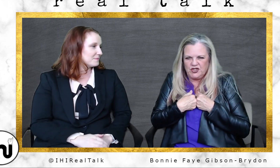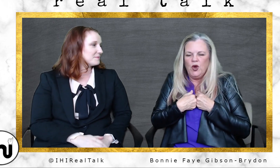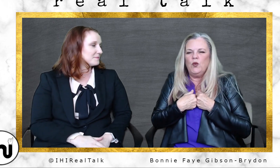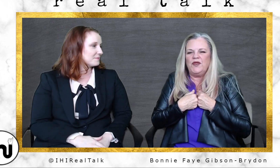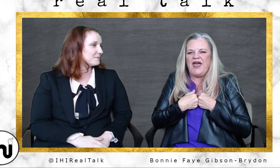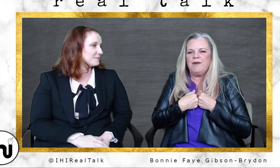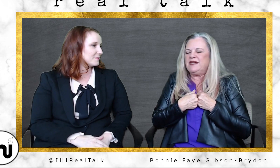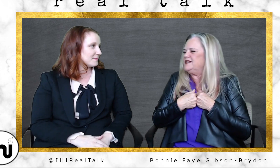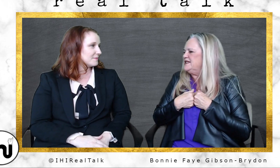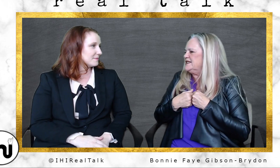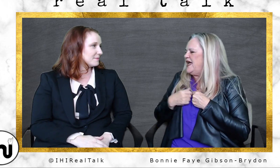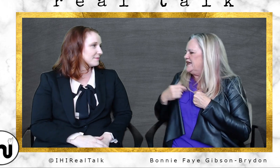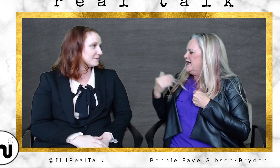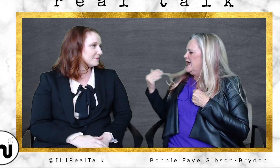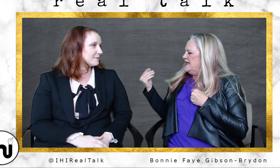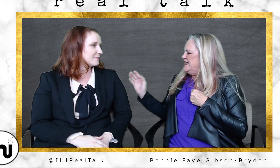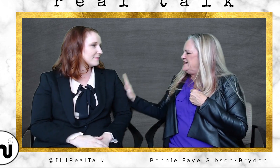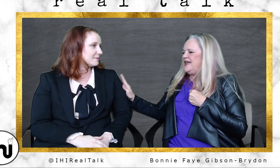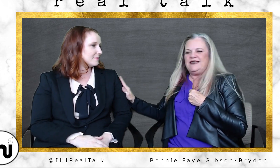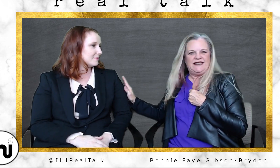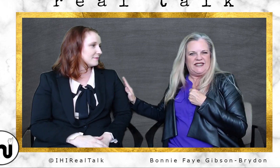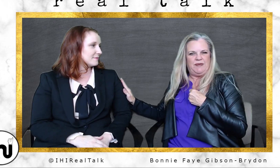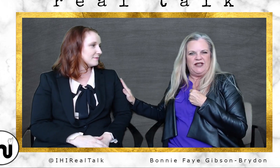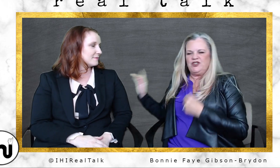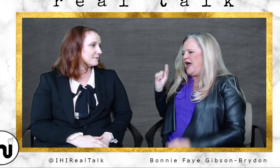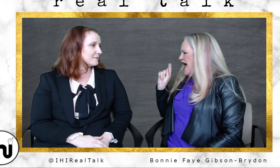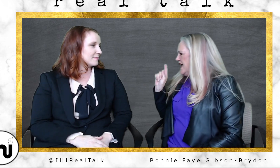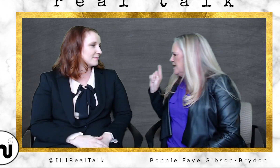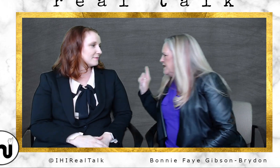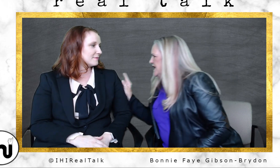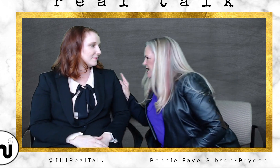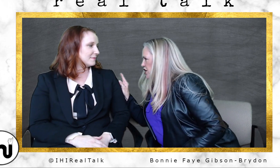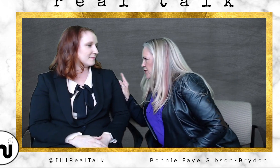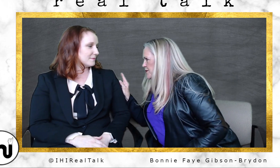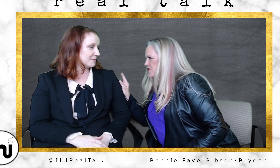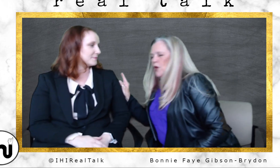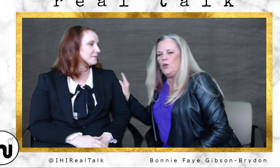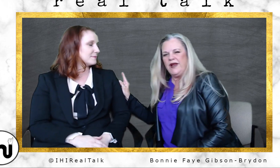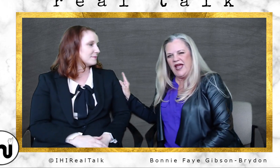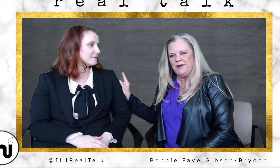What that means is, let's this say this is the bench, I am here. When I'm an